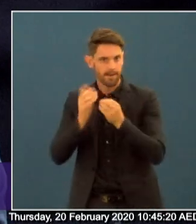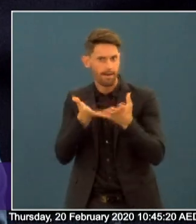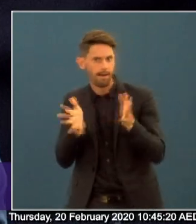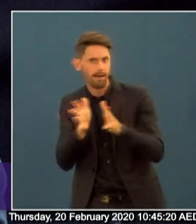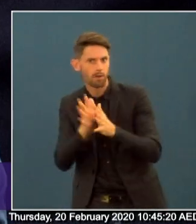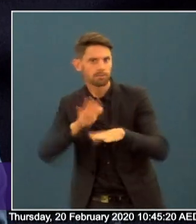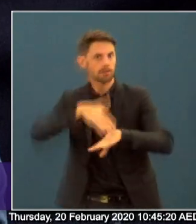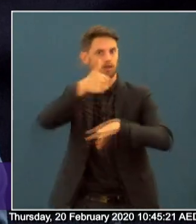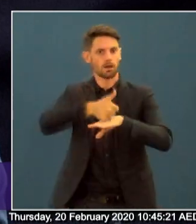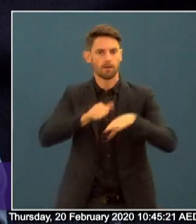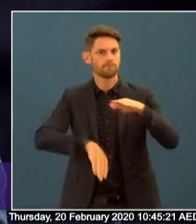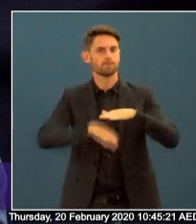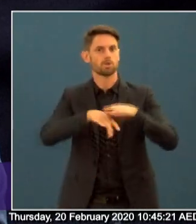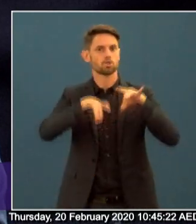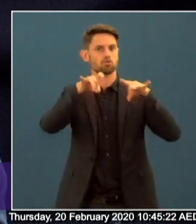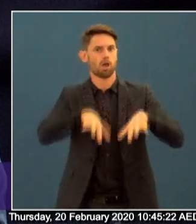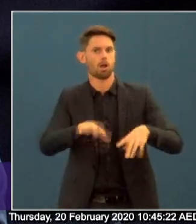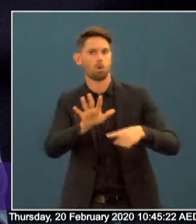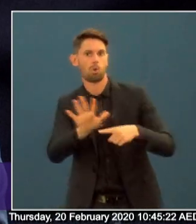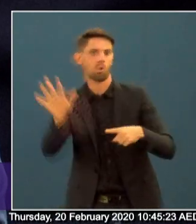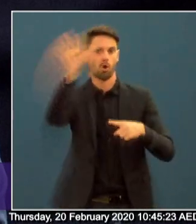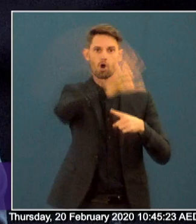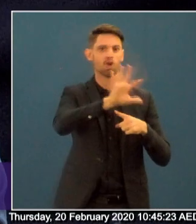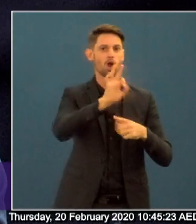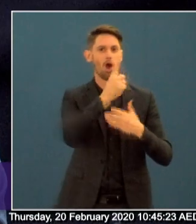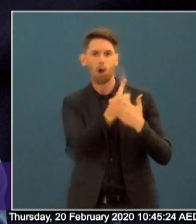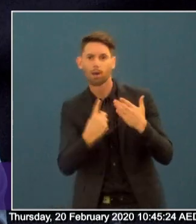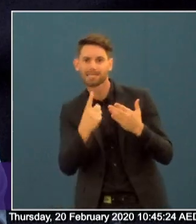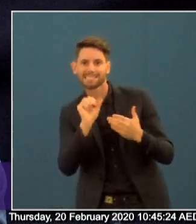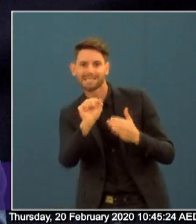There are limited trial projects that — bringing together data in different states.